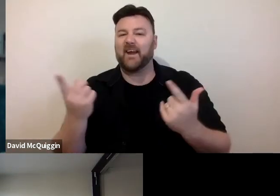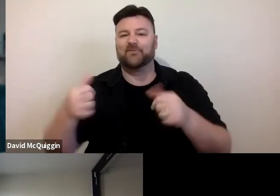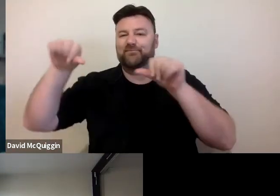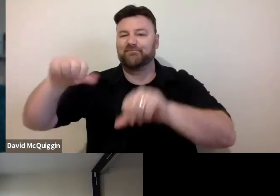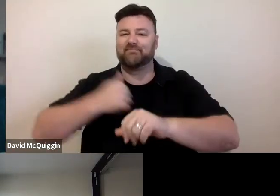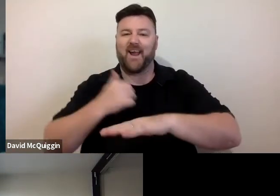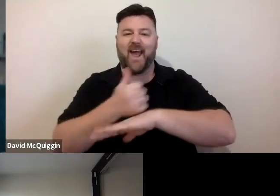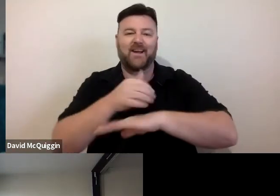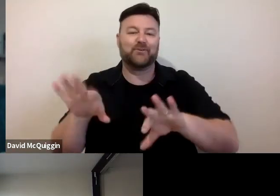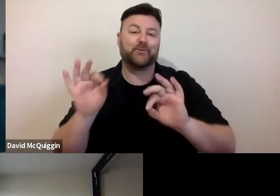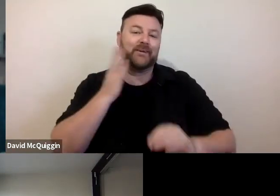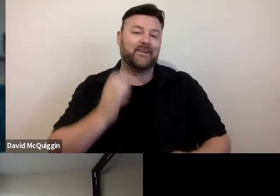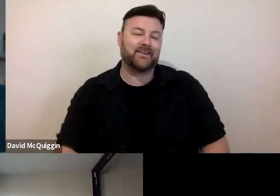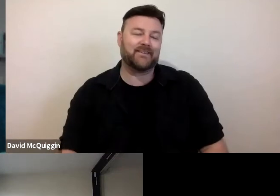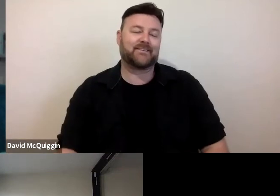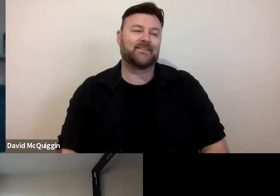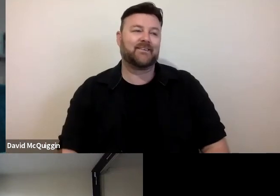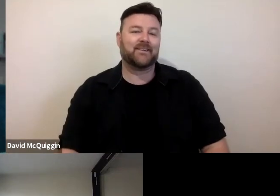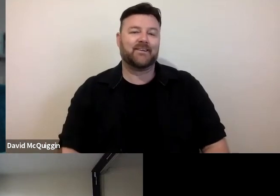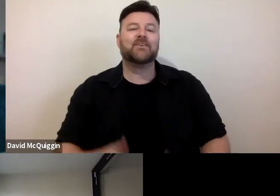choice.